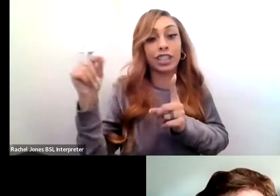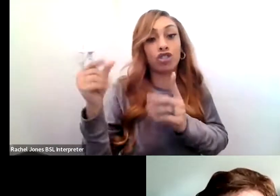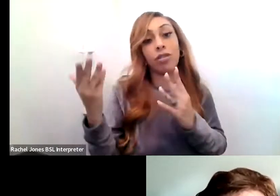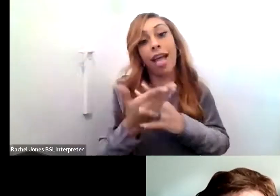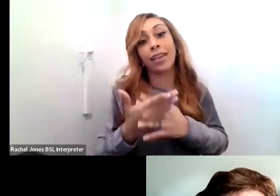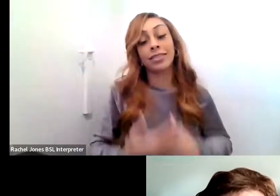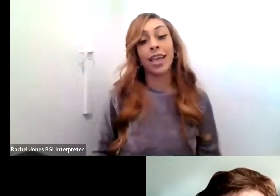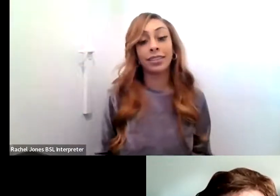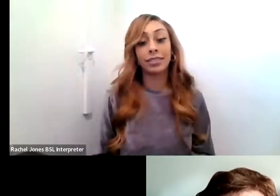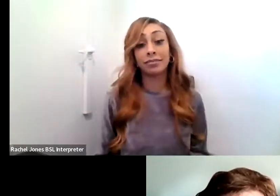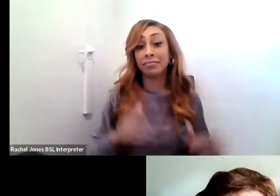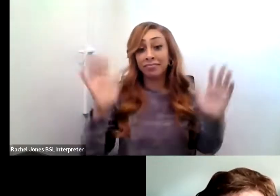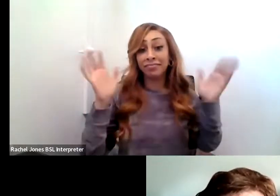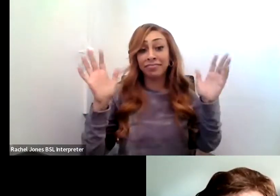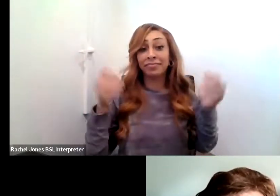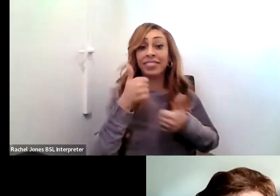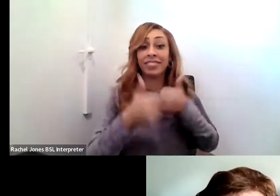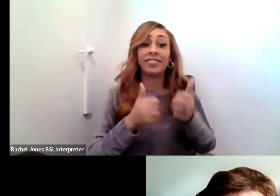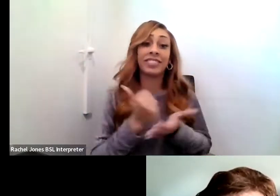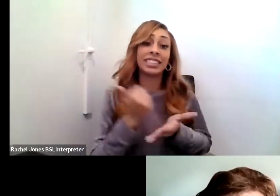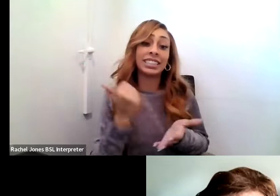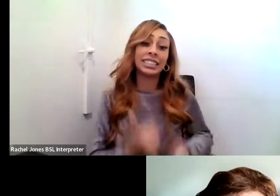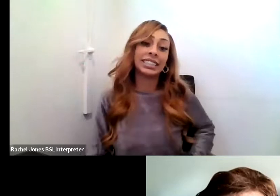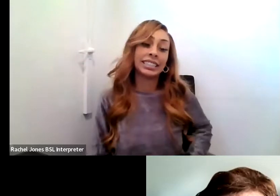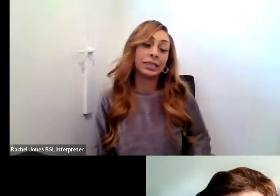That's fantastic, that's fantastic, thank you so much.